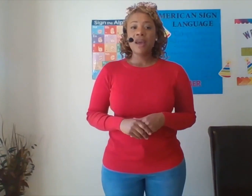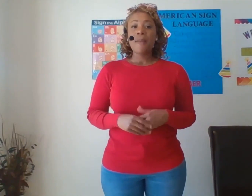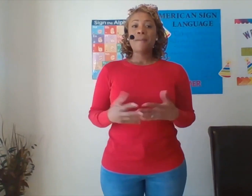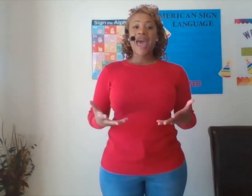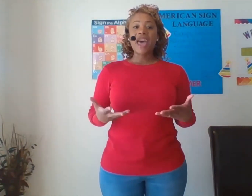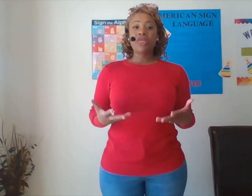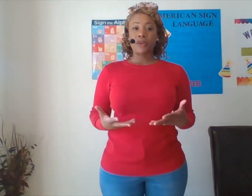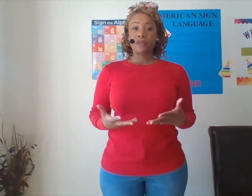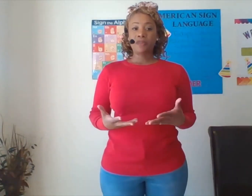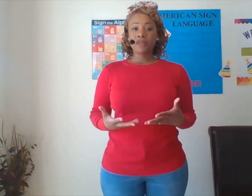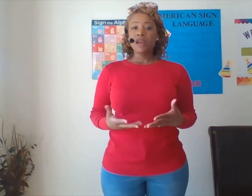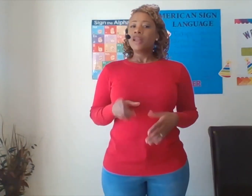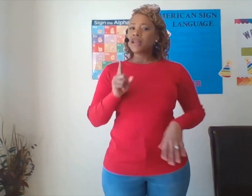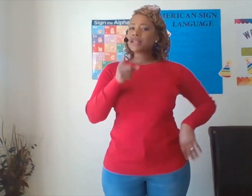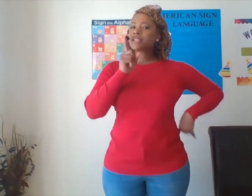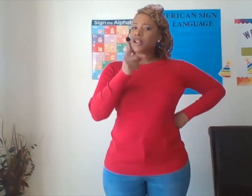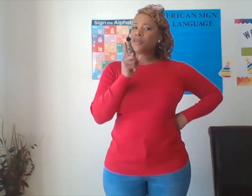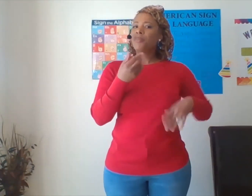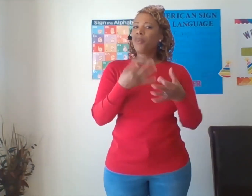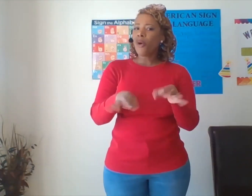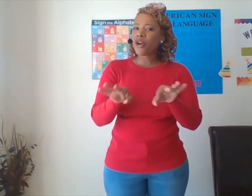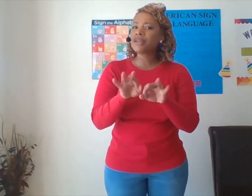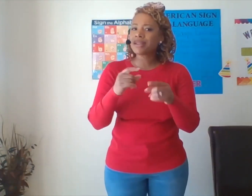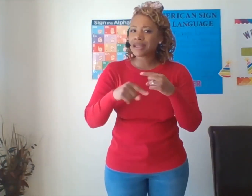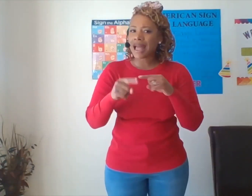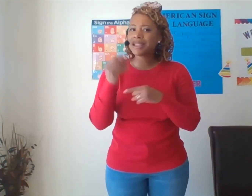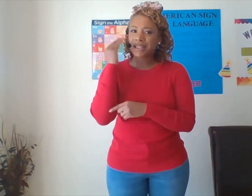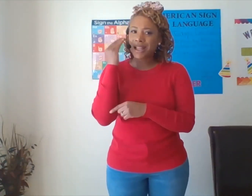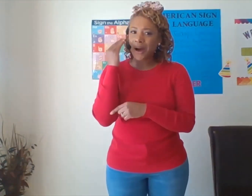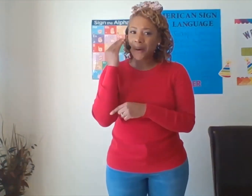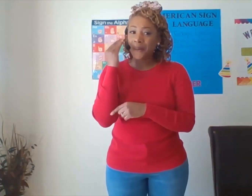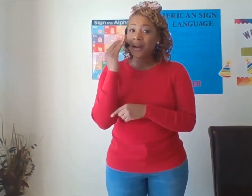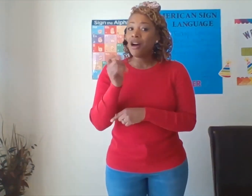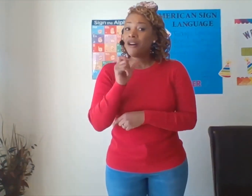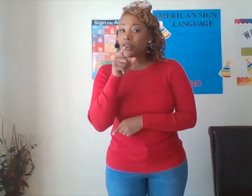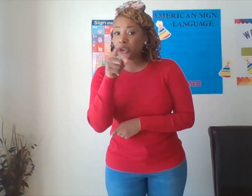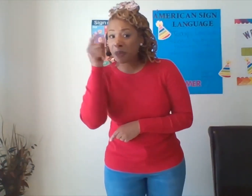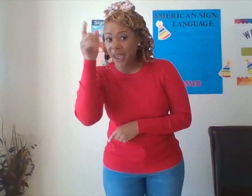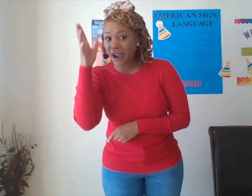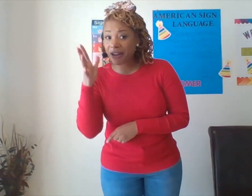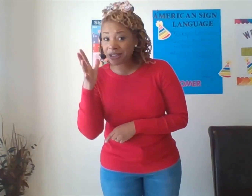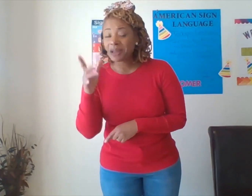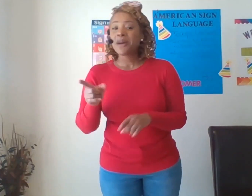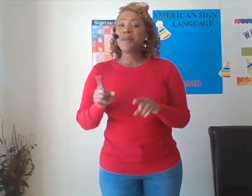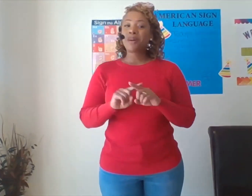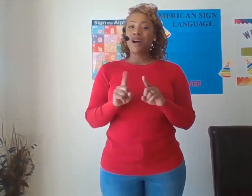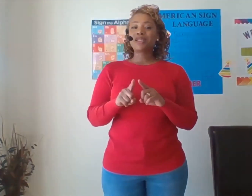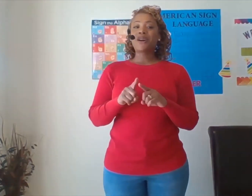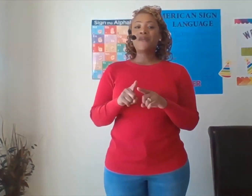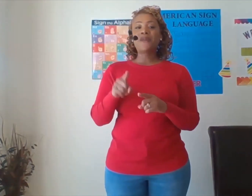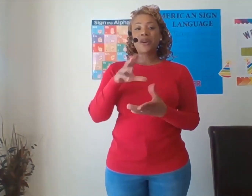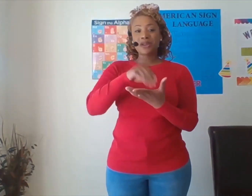bathroom this is an important time to know for you parents but also for you